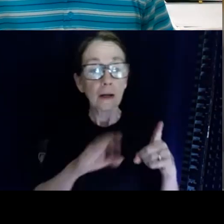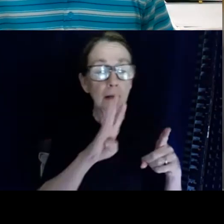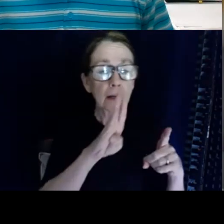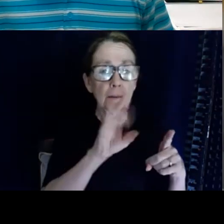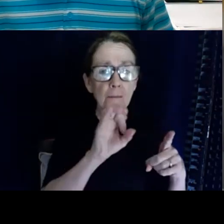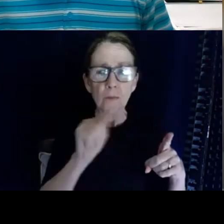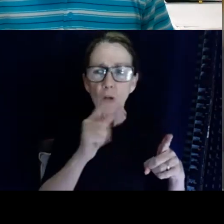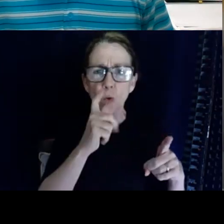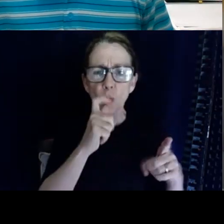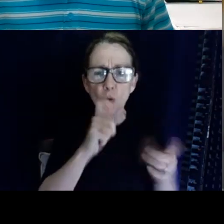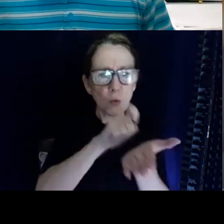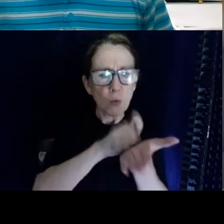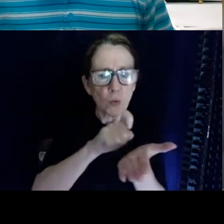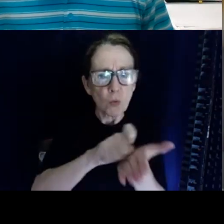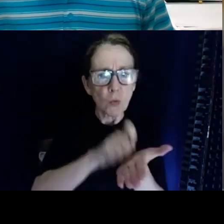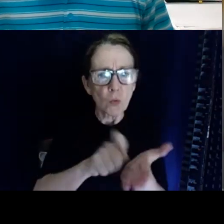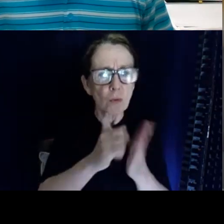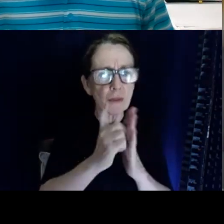OKAY.